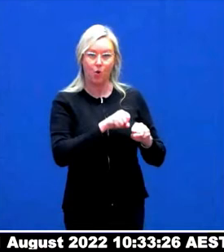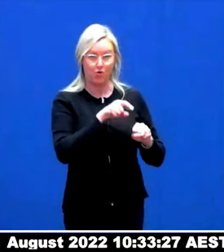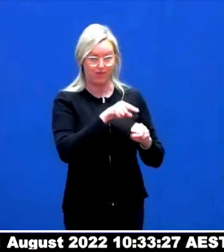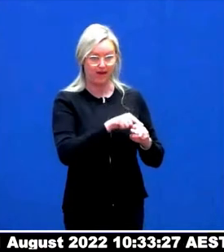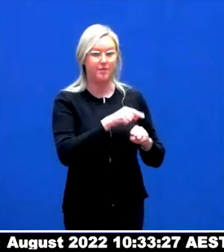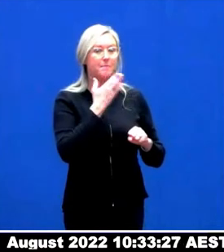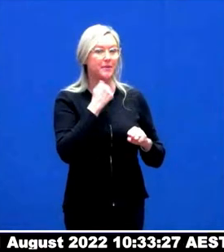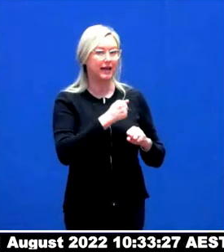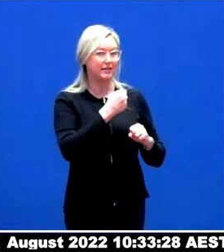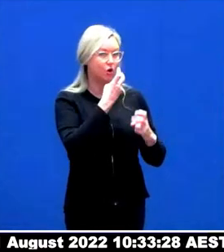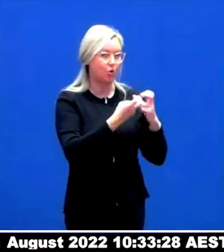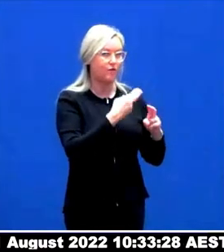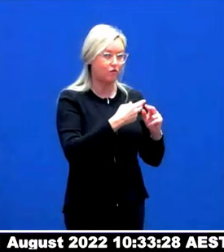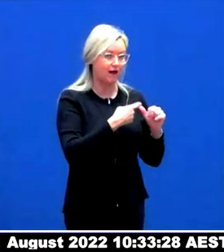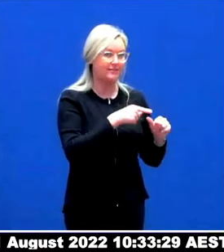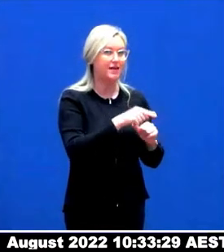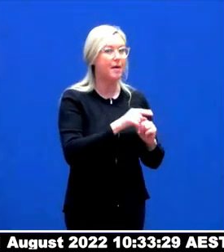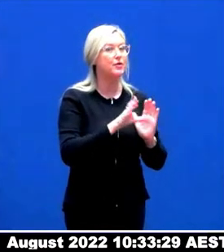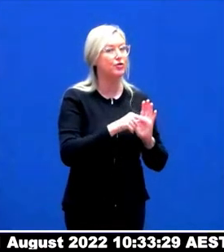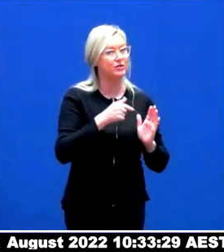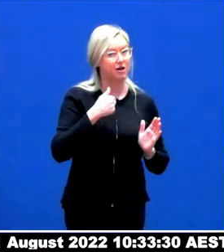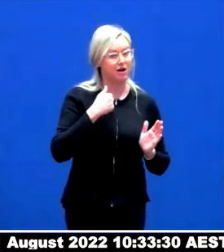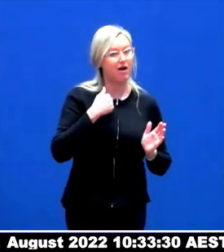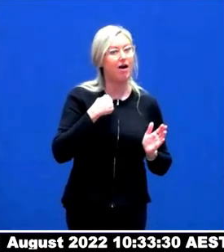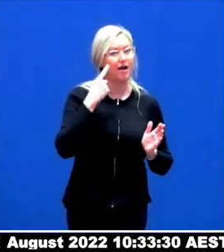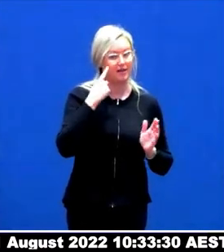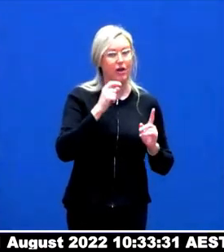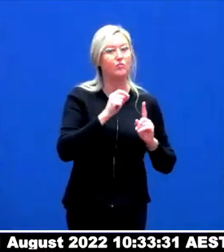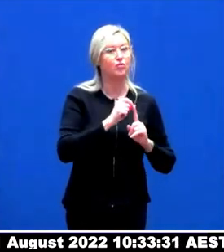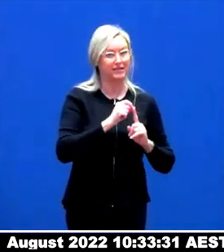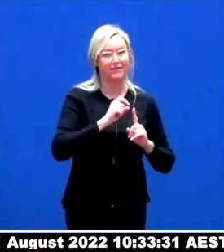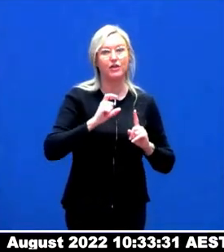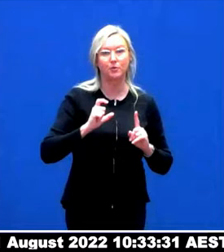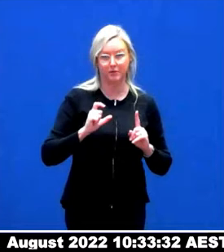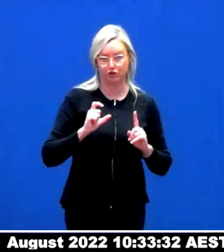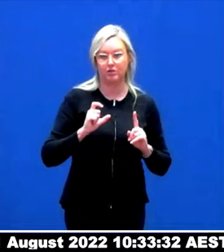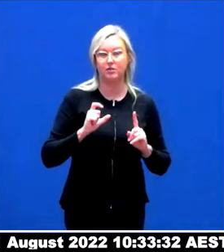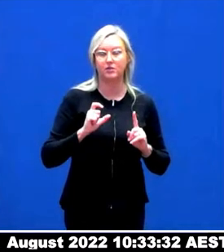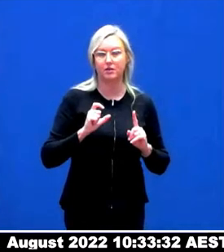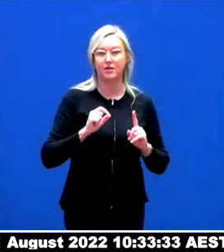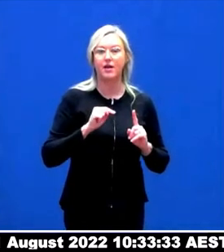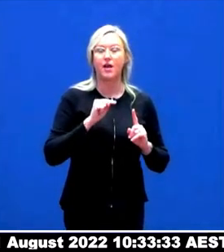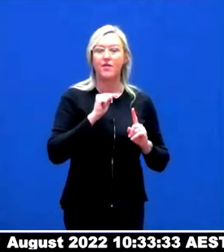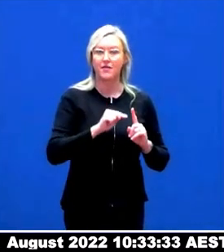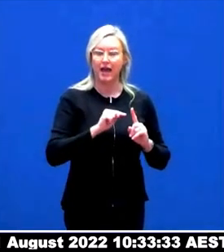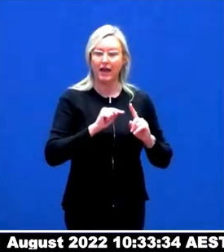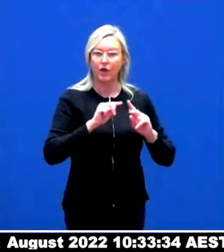sequence of events, it appears that the Productivity Commission was examining the